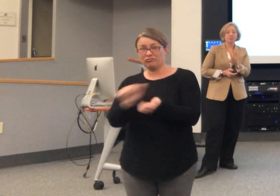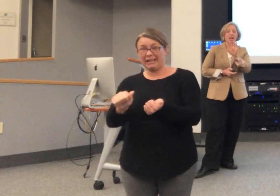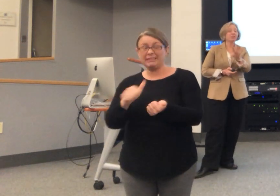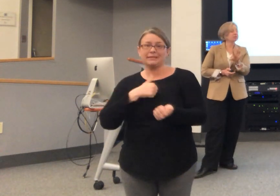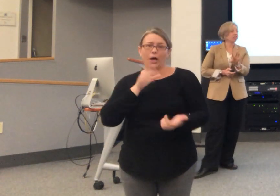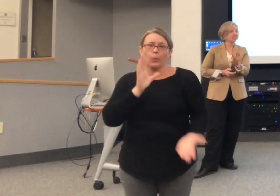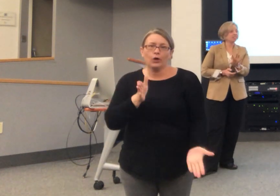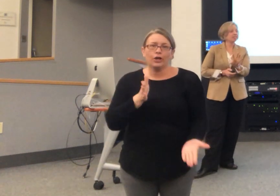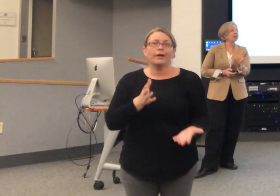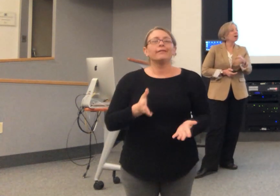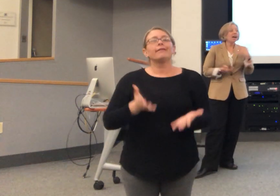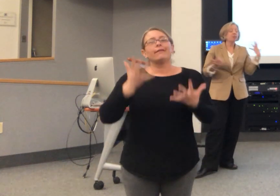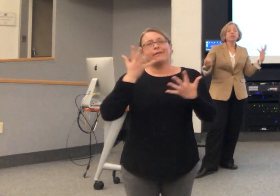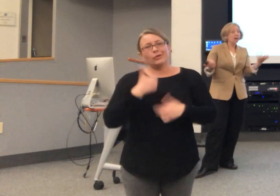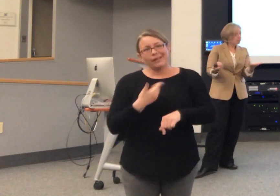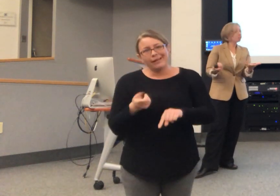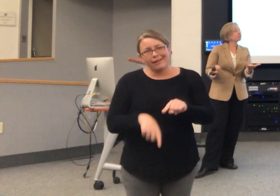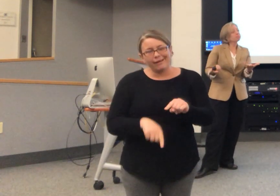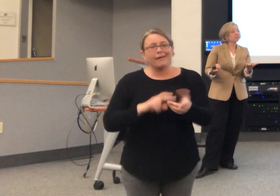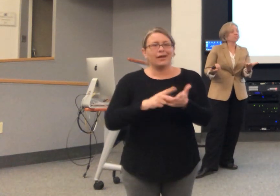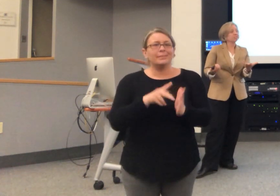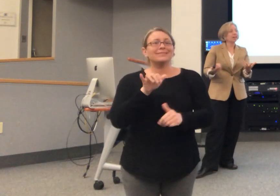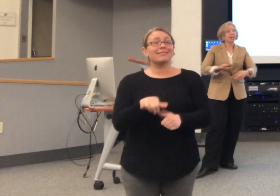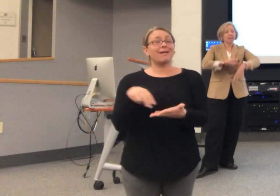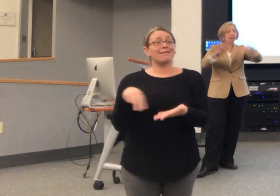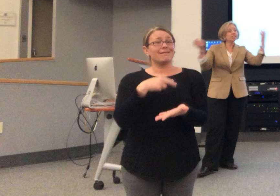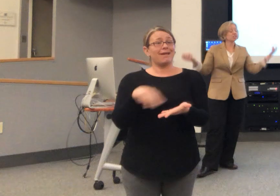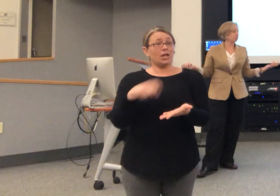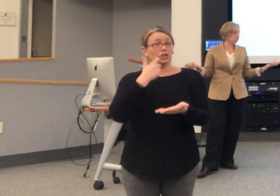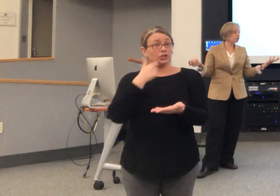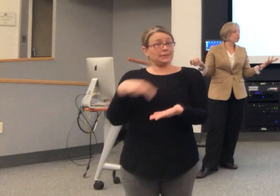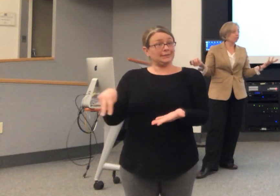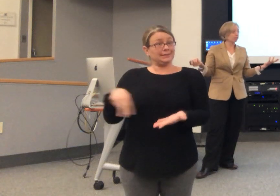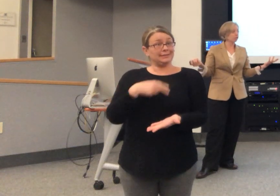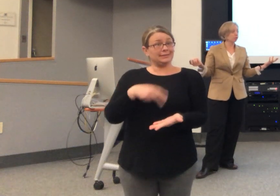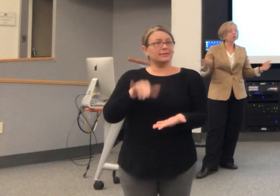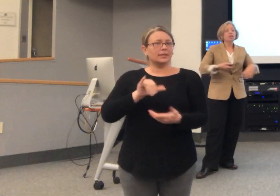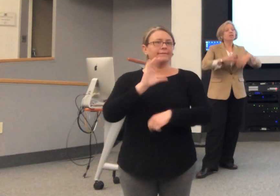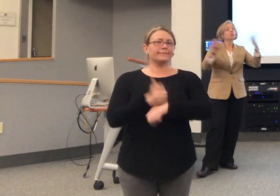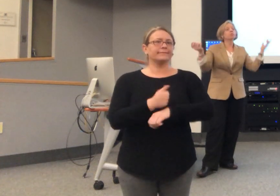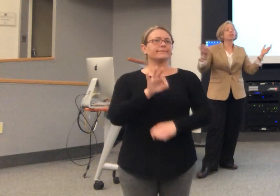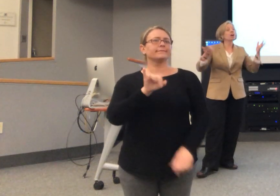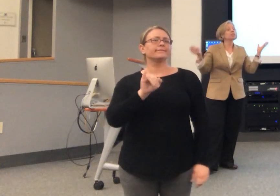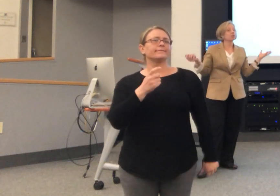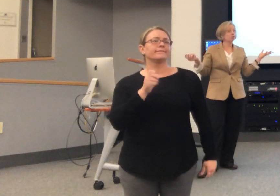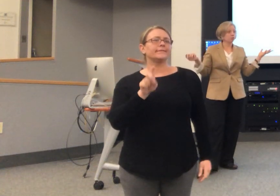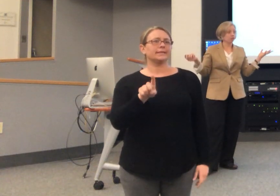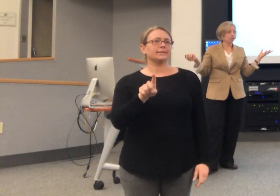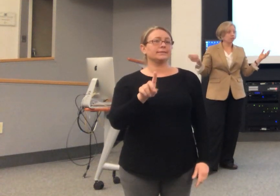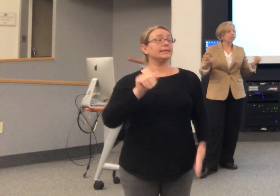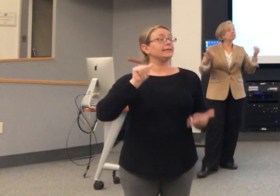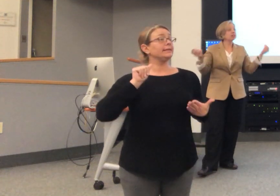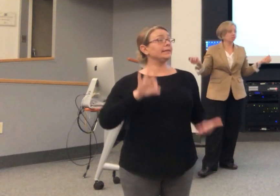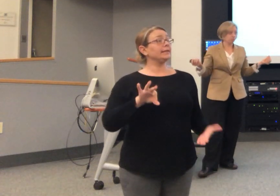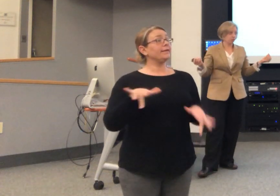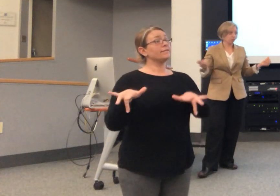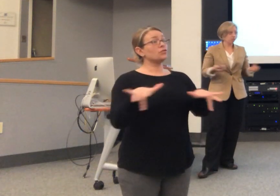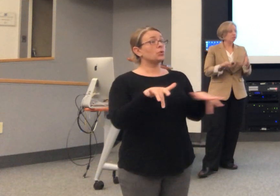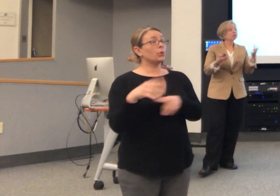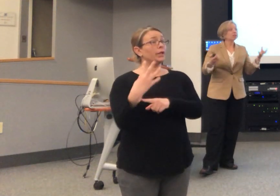So now it's fixed. Had we not been filming here today and I had just performed that for you, it would have been gone and over, intangible,